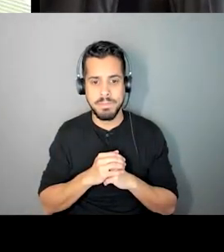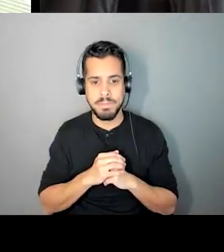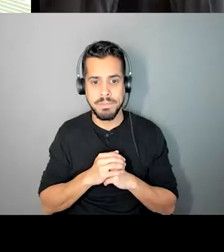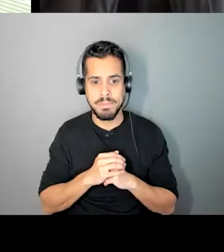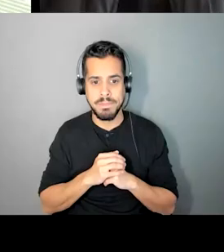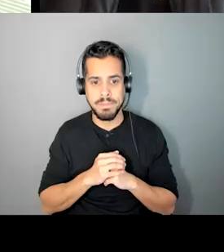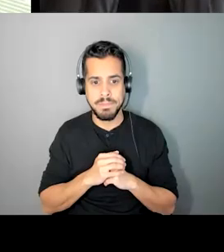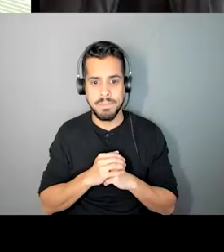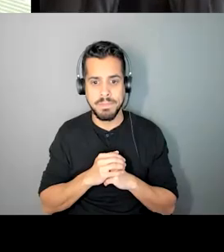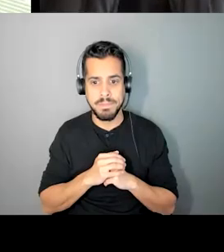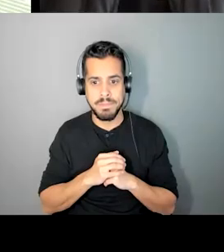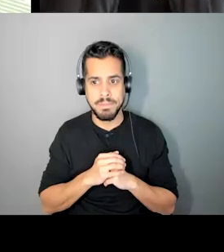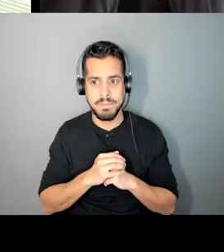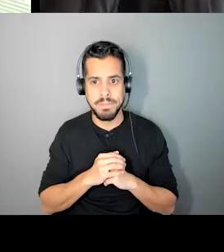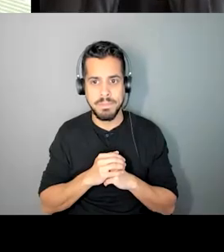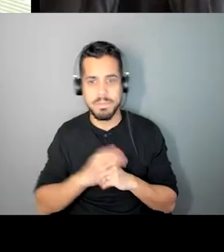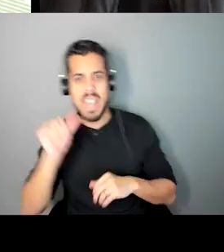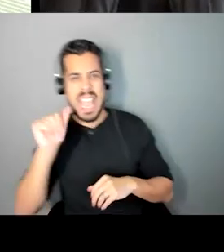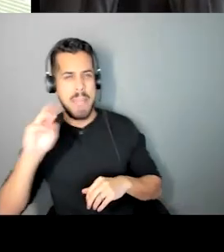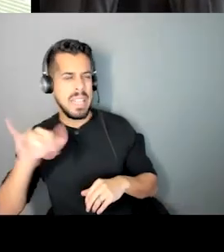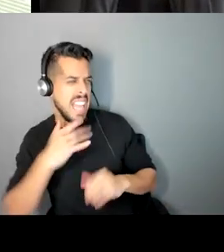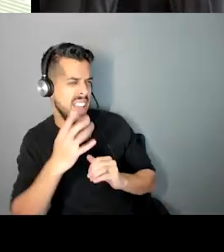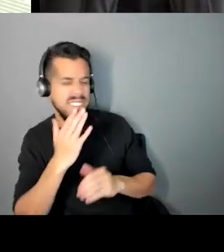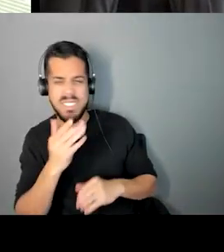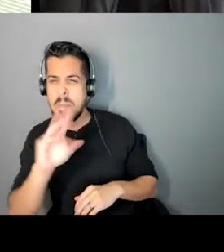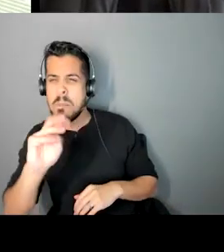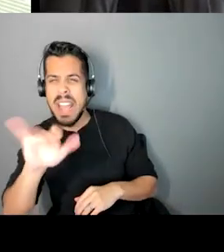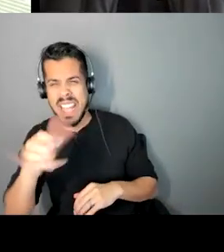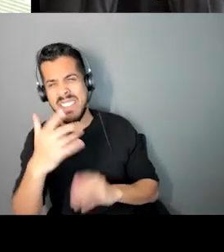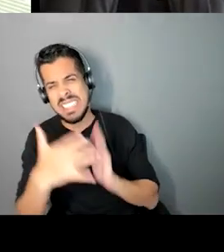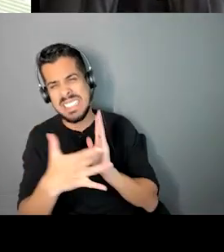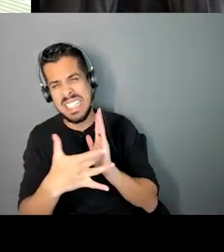[Amy] Just having a little bit of technical difficulty, Mike. [Mike] I assumed so, yeah.